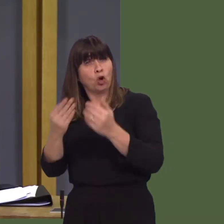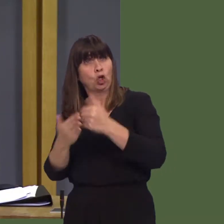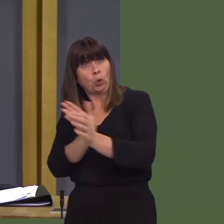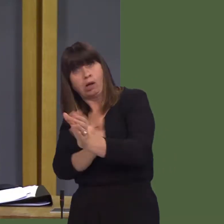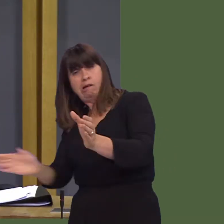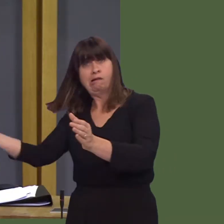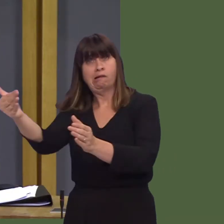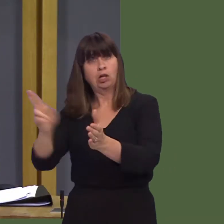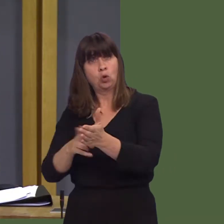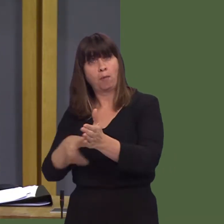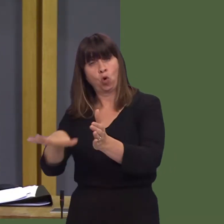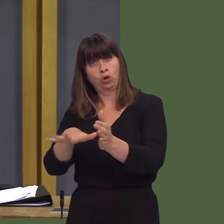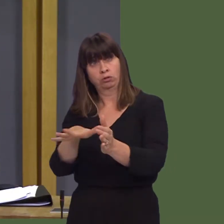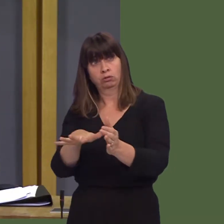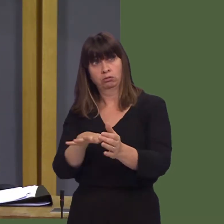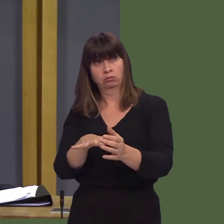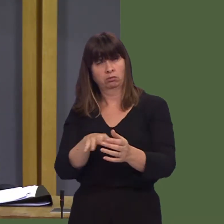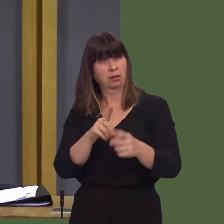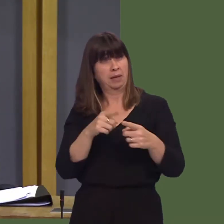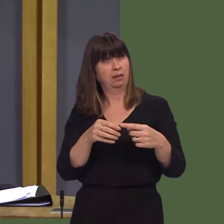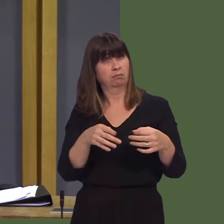weeks matter a great deal?